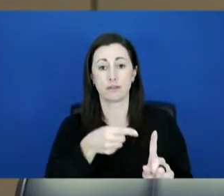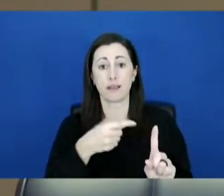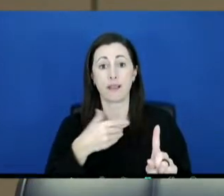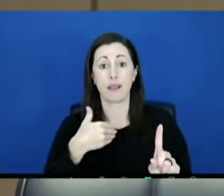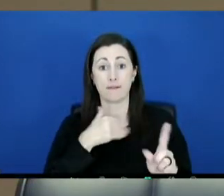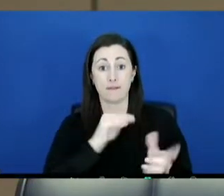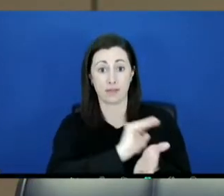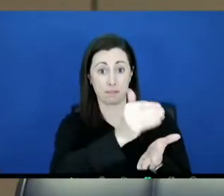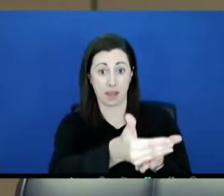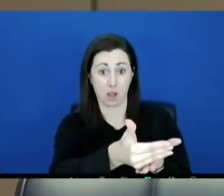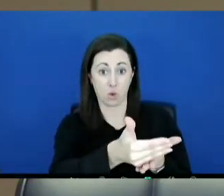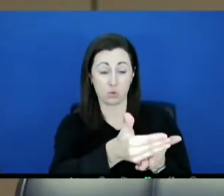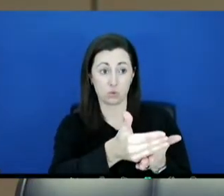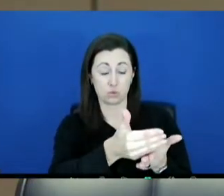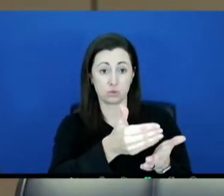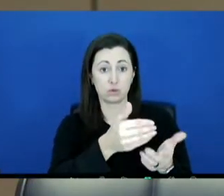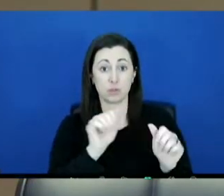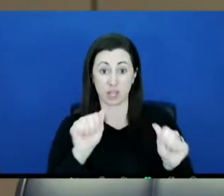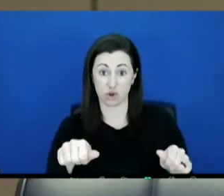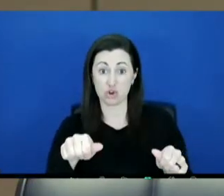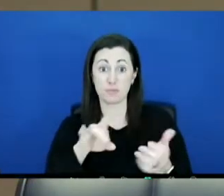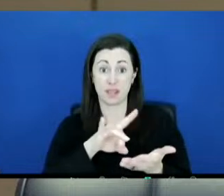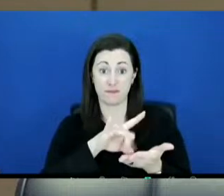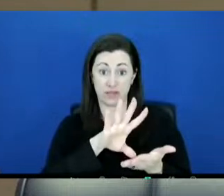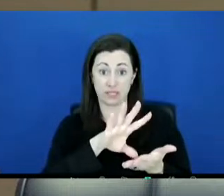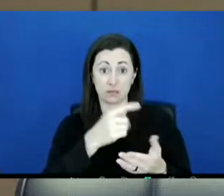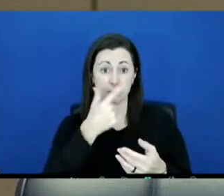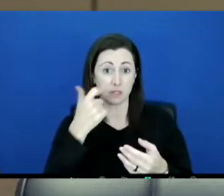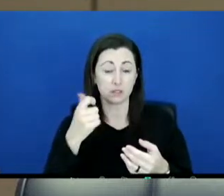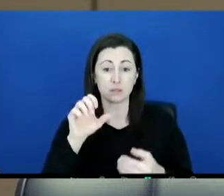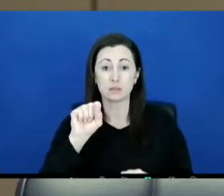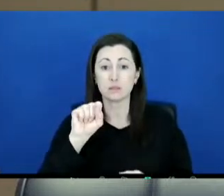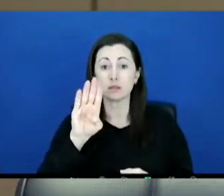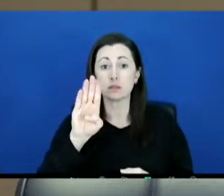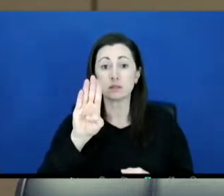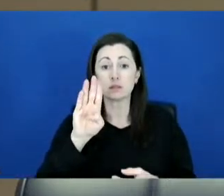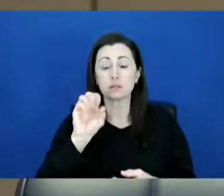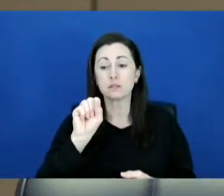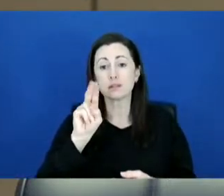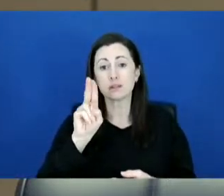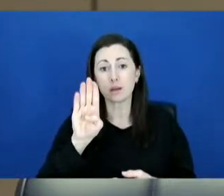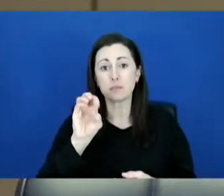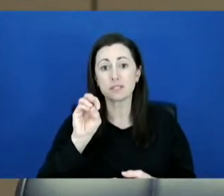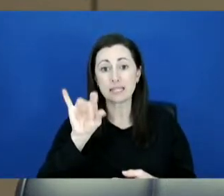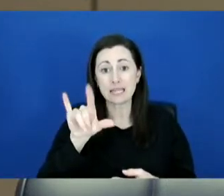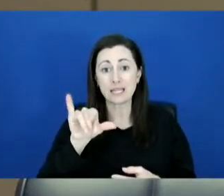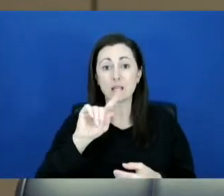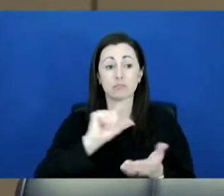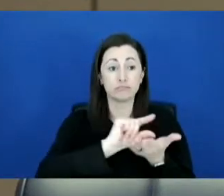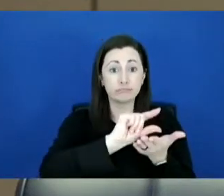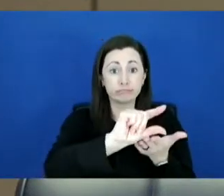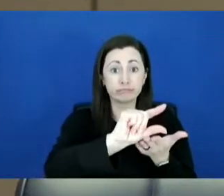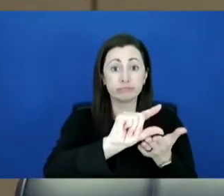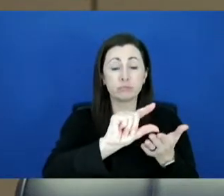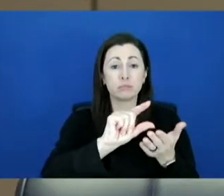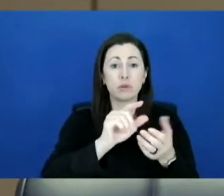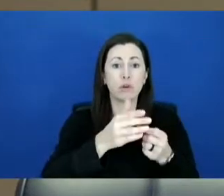I WANT TO MAKE SURE THAT THEY